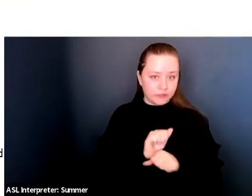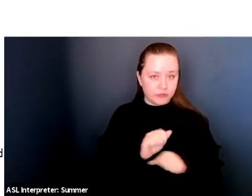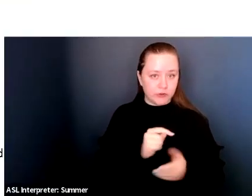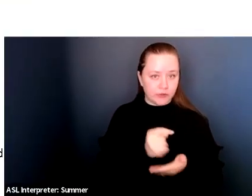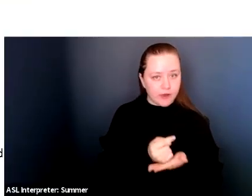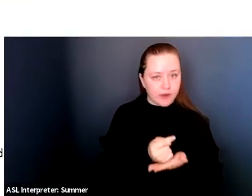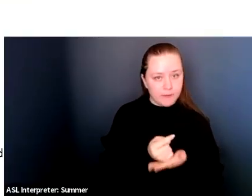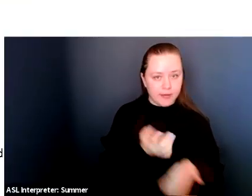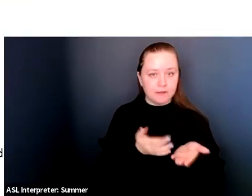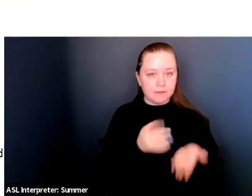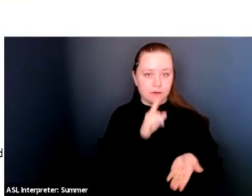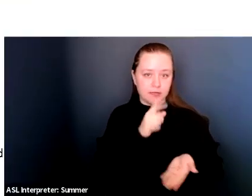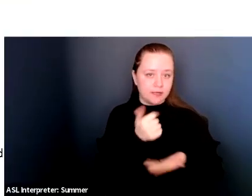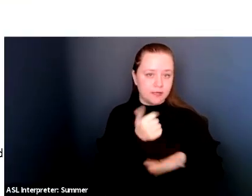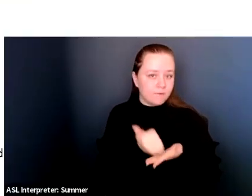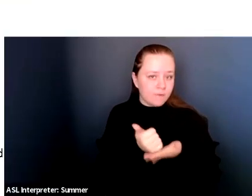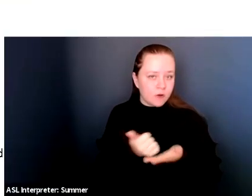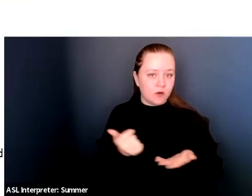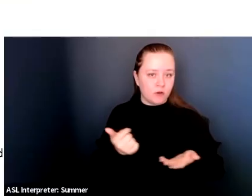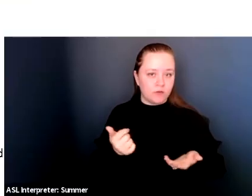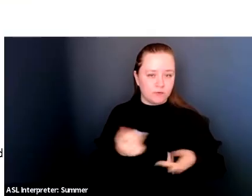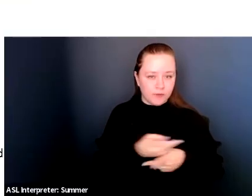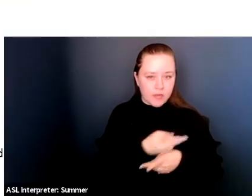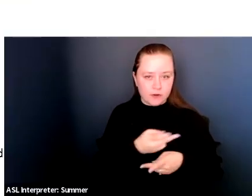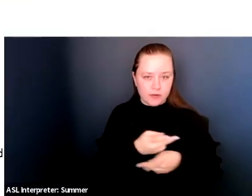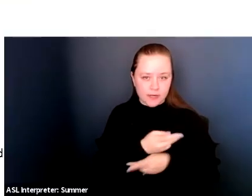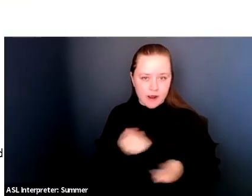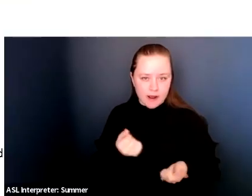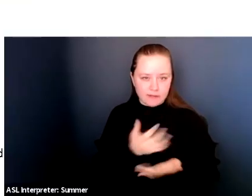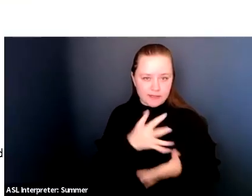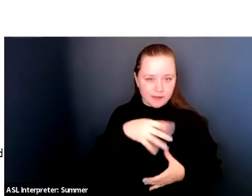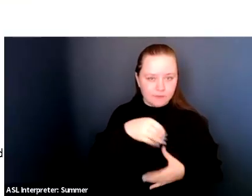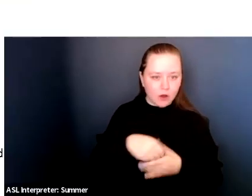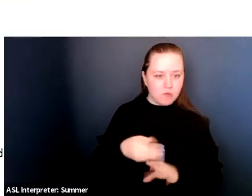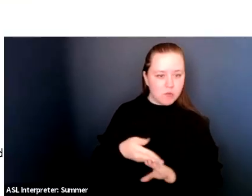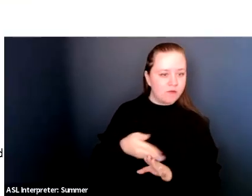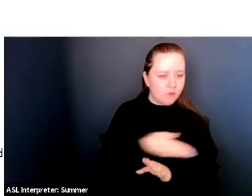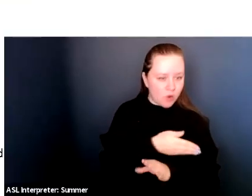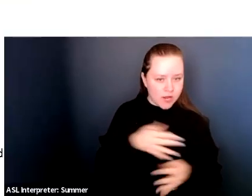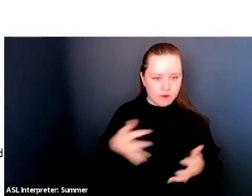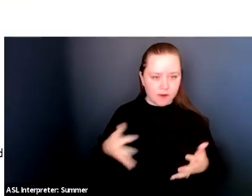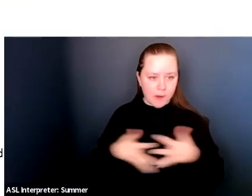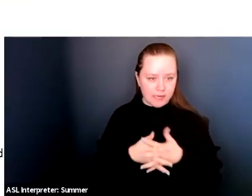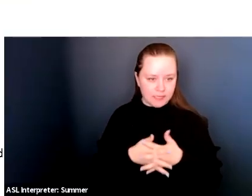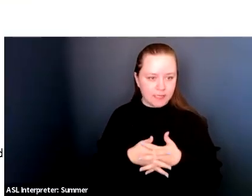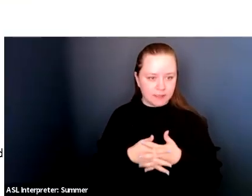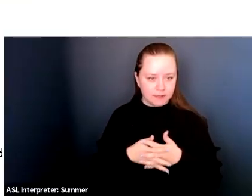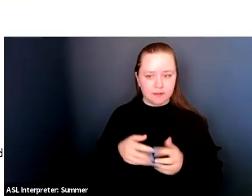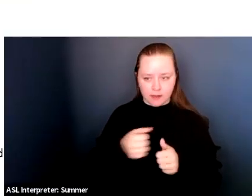involved in someone's care before people get pregnant so that we can all be on the same page, make sure that we're not missing anything